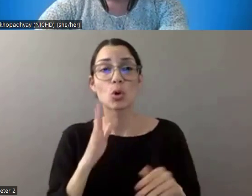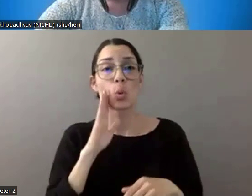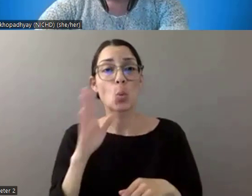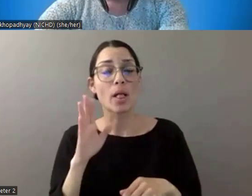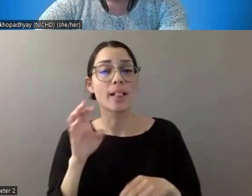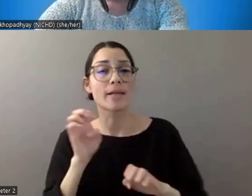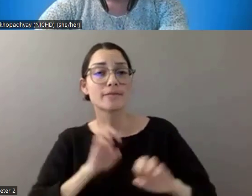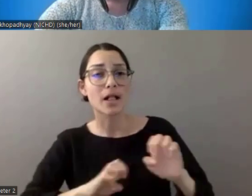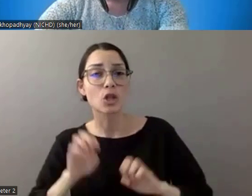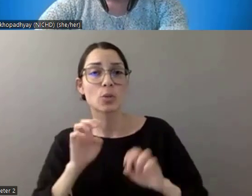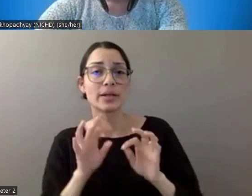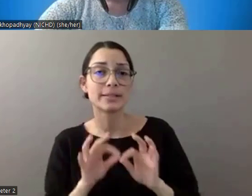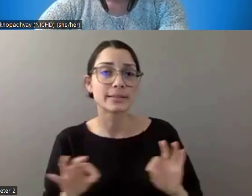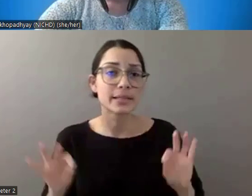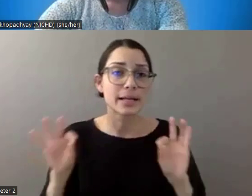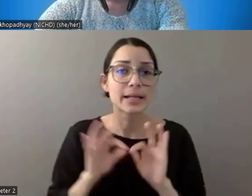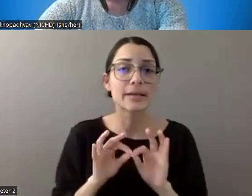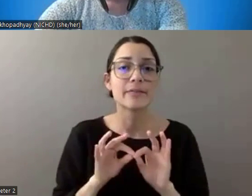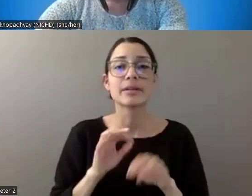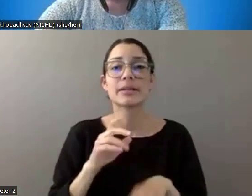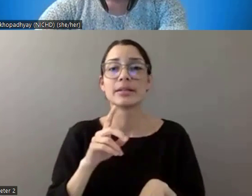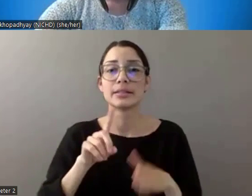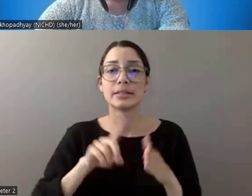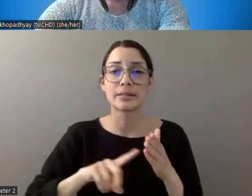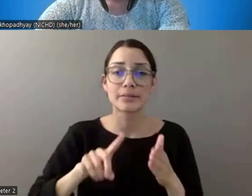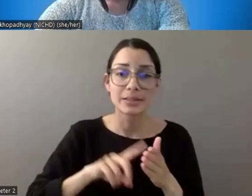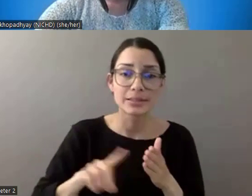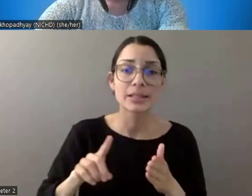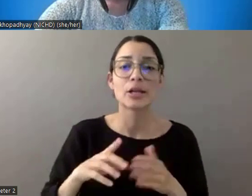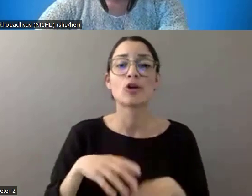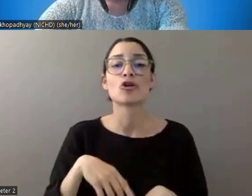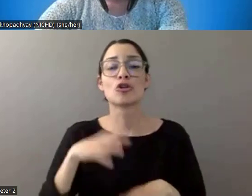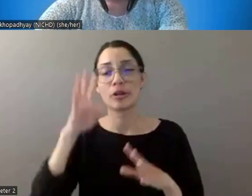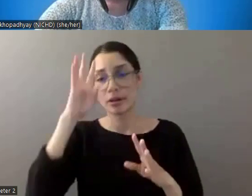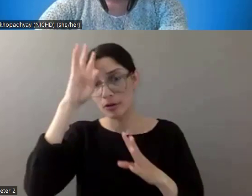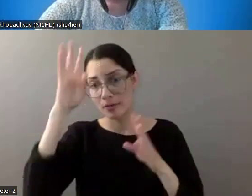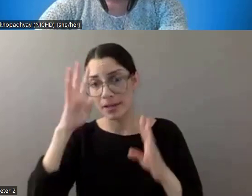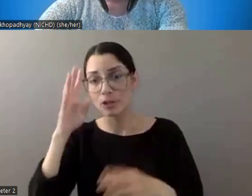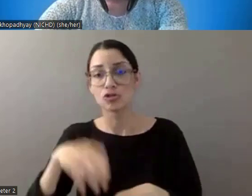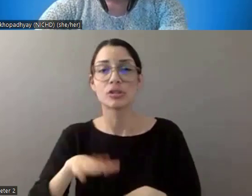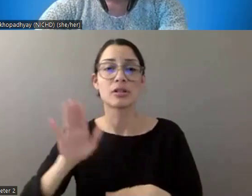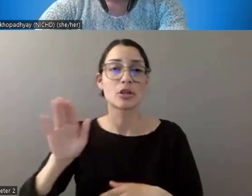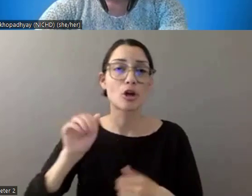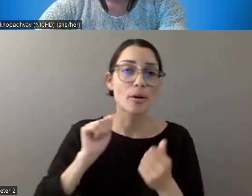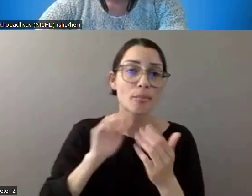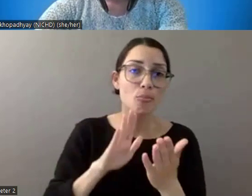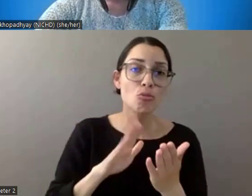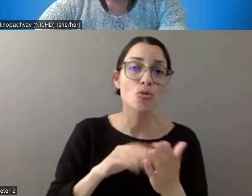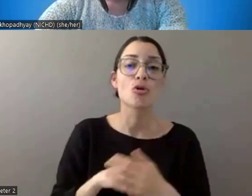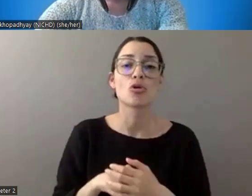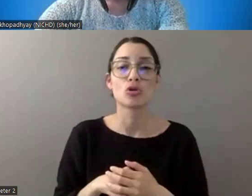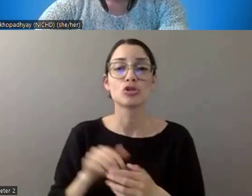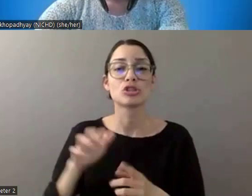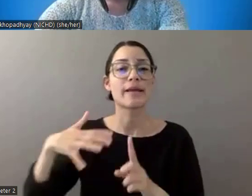the investigators, the innovation, the approach and the environment in R15 application.